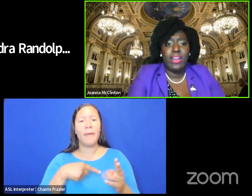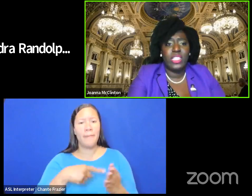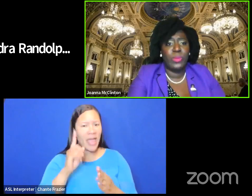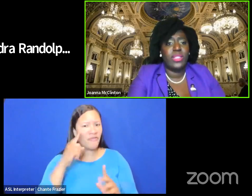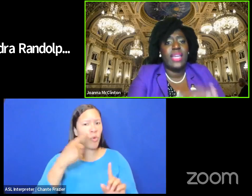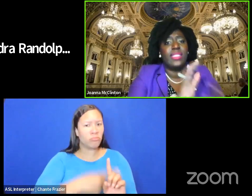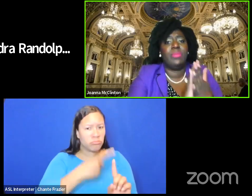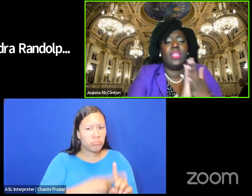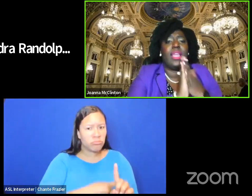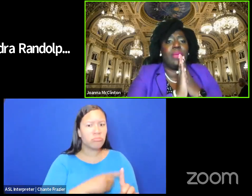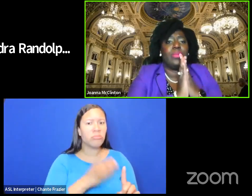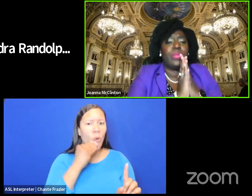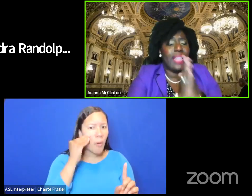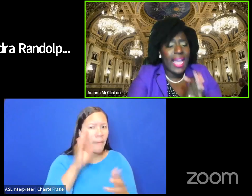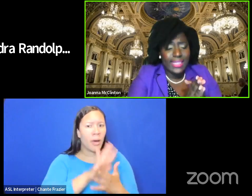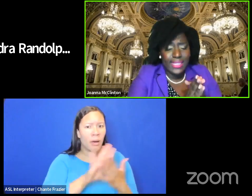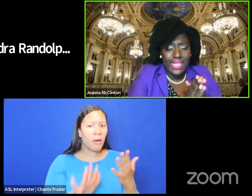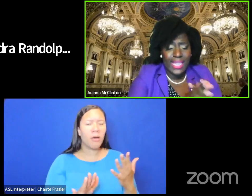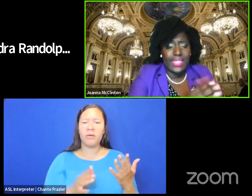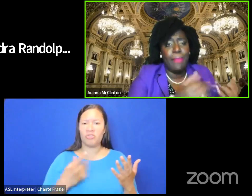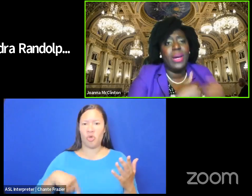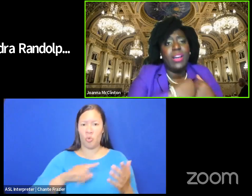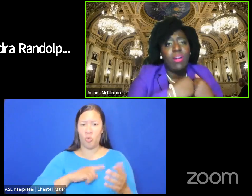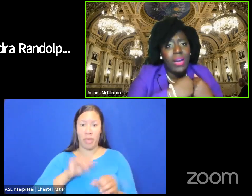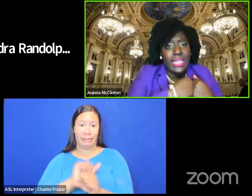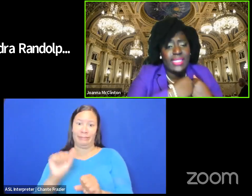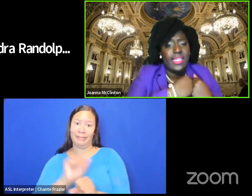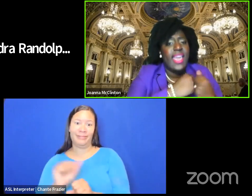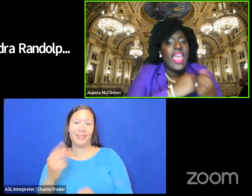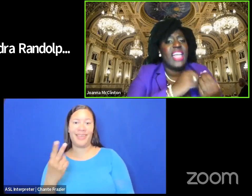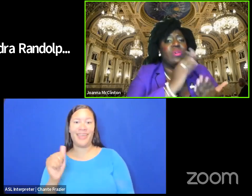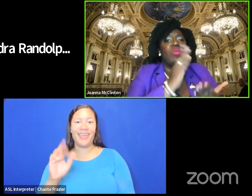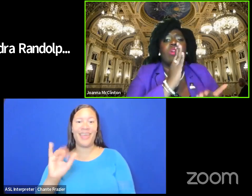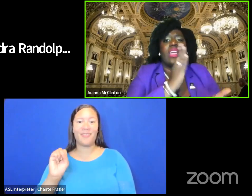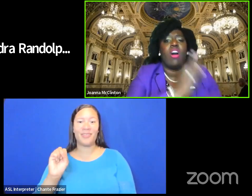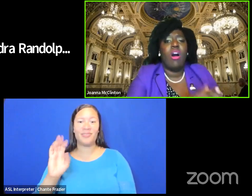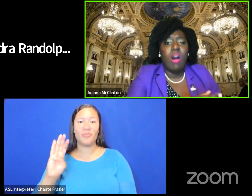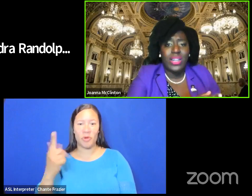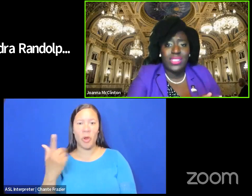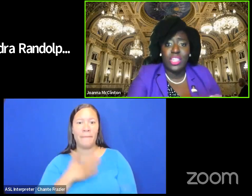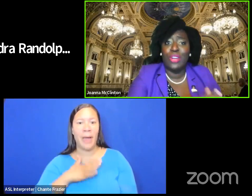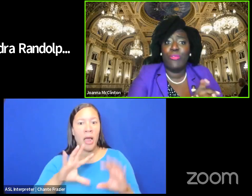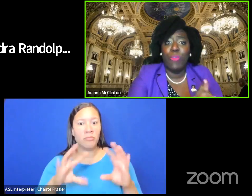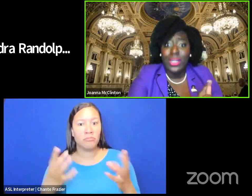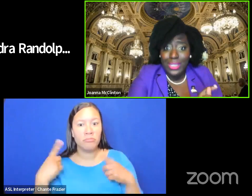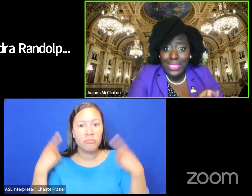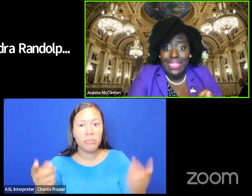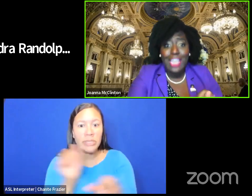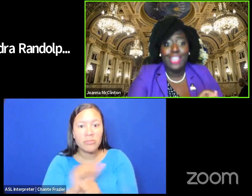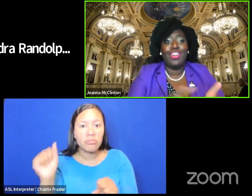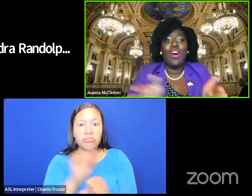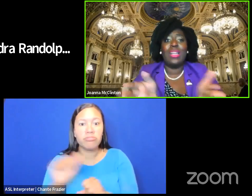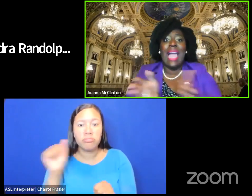doing we need to be able to afford the things for our families we need to keep roofs over our heads. When you'd be able to cut keep food on the